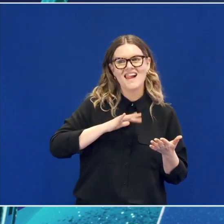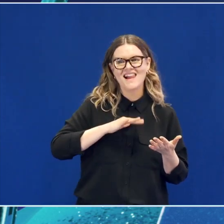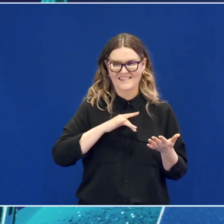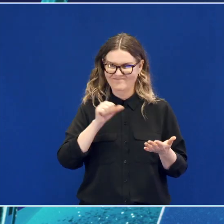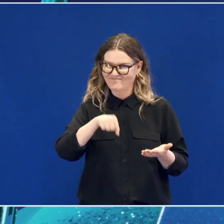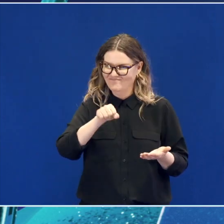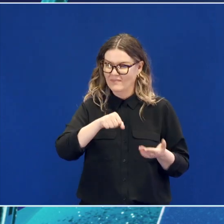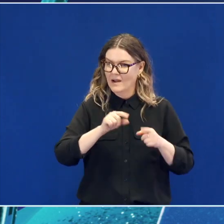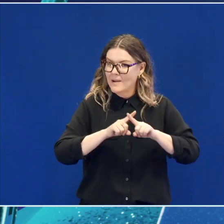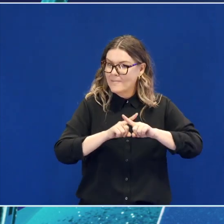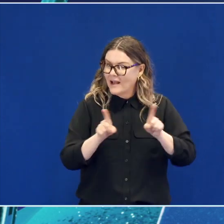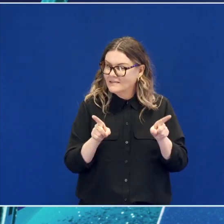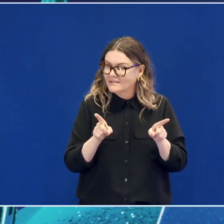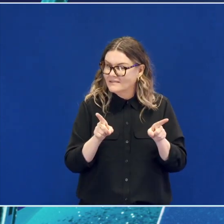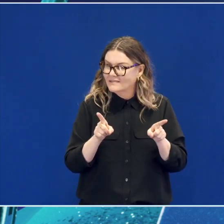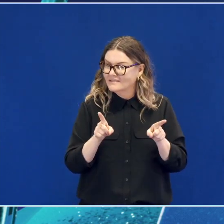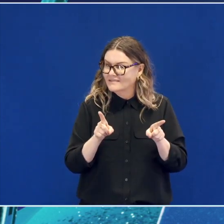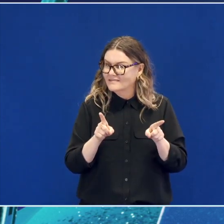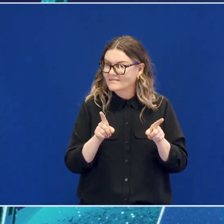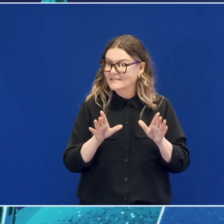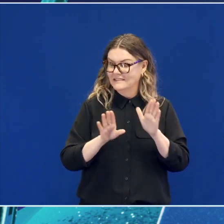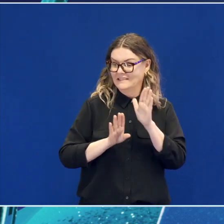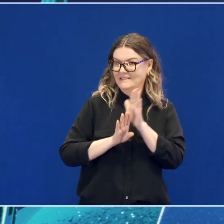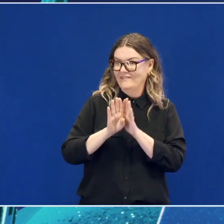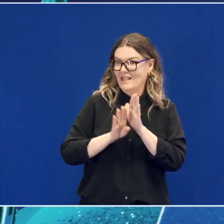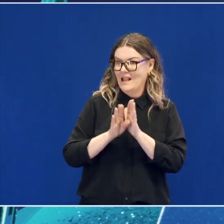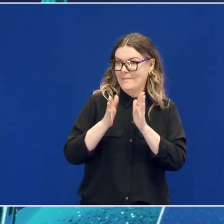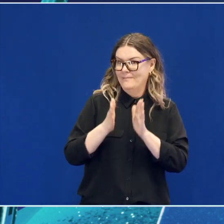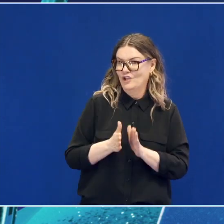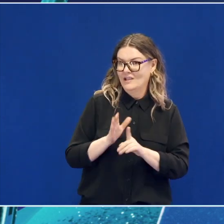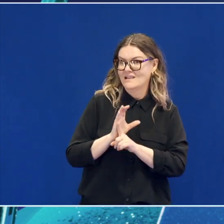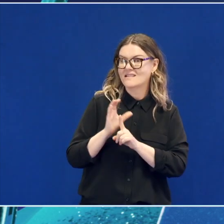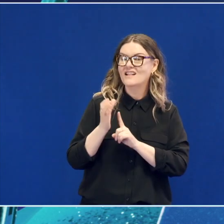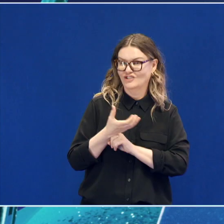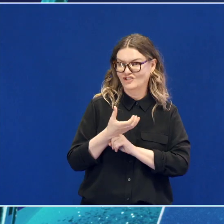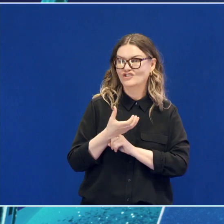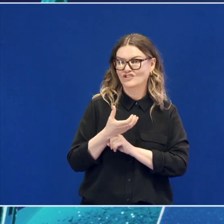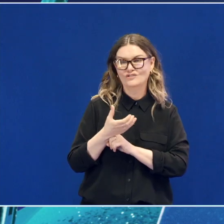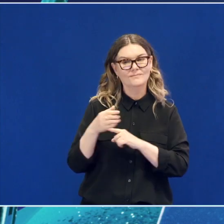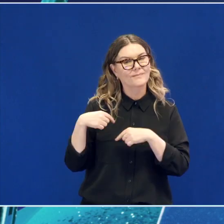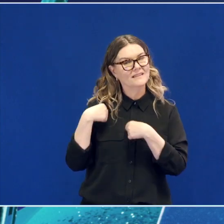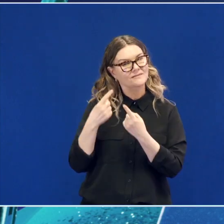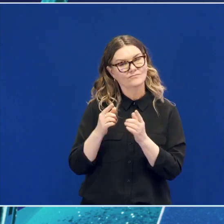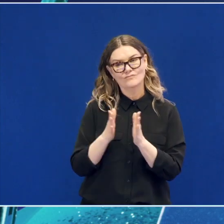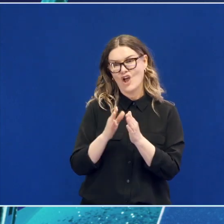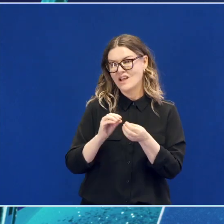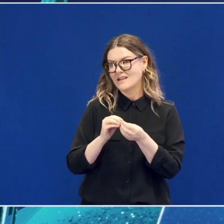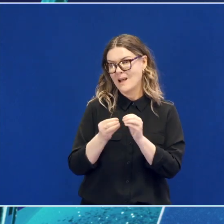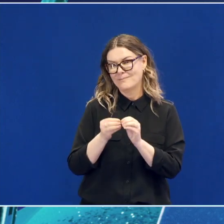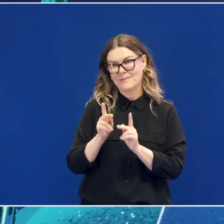the culture of the relatively small number of people that build the things that the rest of -- the digital things that the rest of humanity uses,